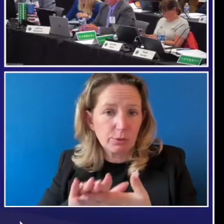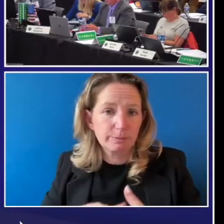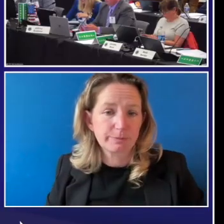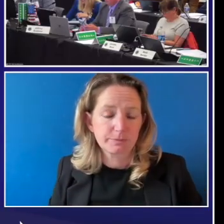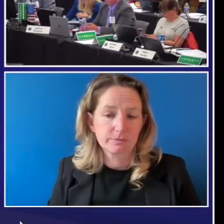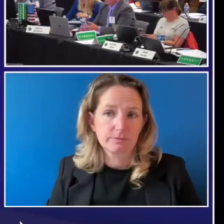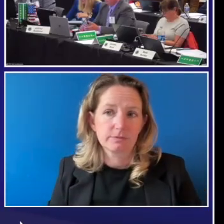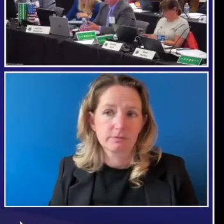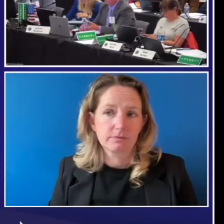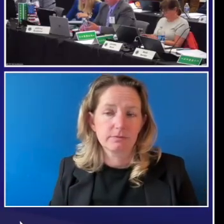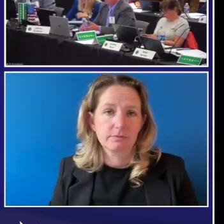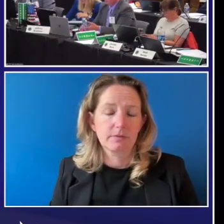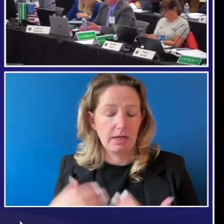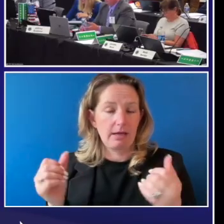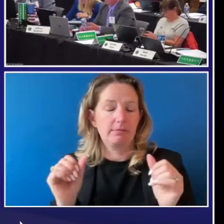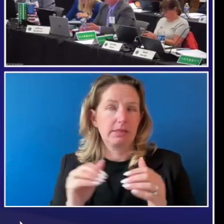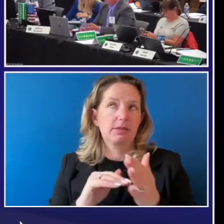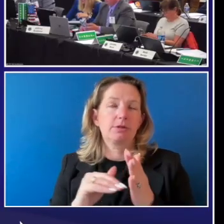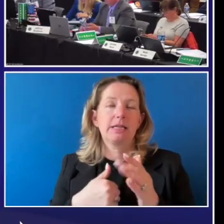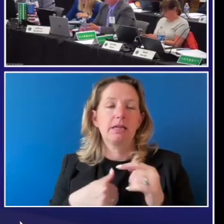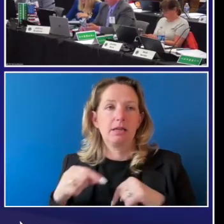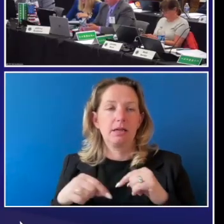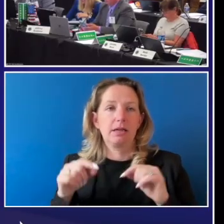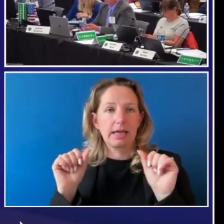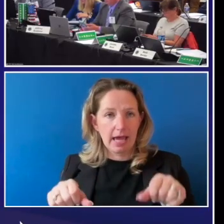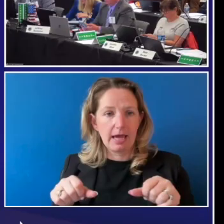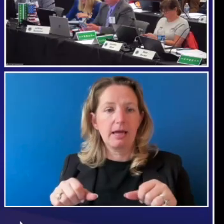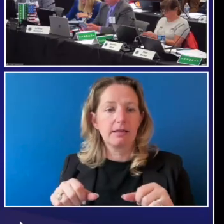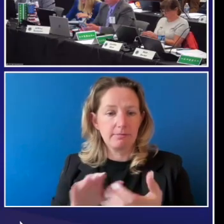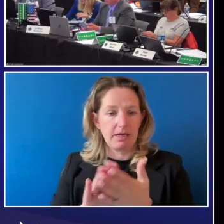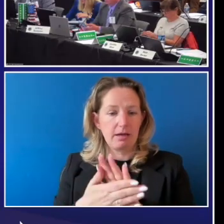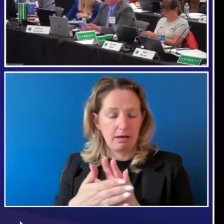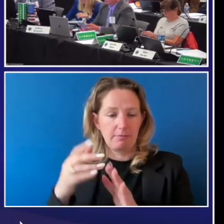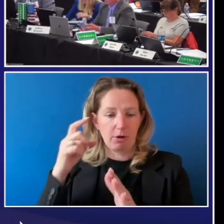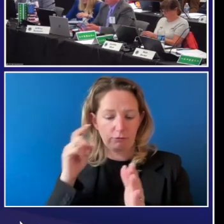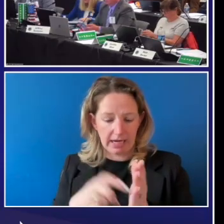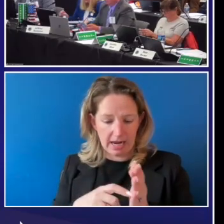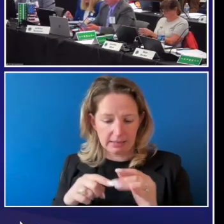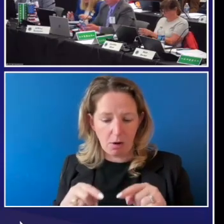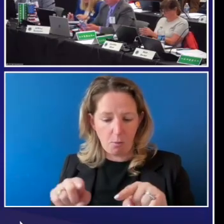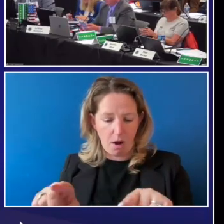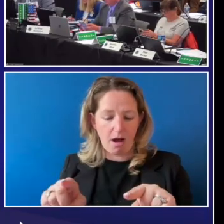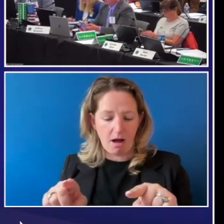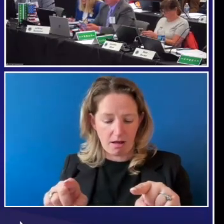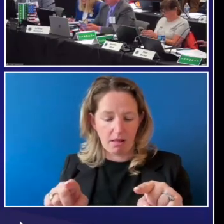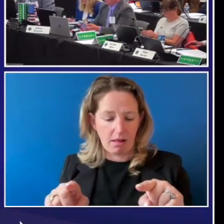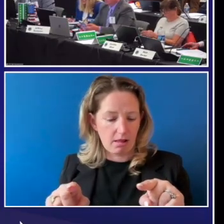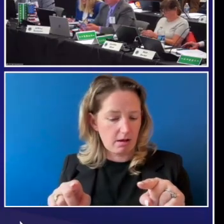For, or excuse me, it can be recognized after, uh, uh, for while having just, um, for